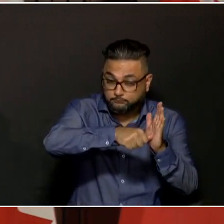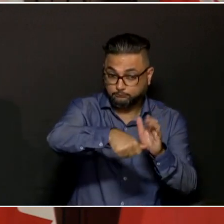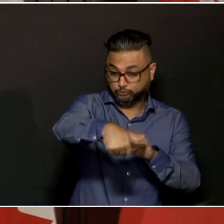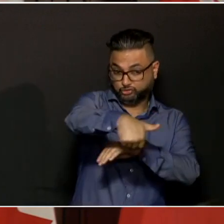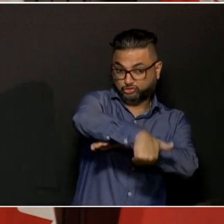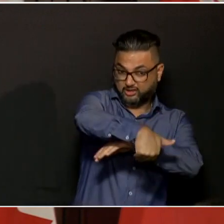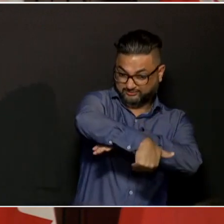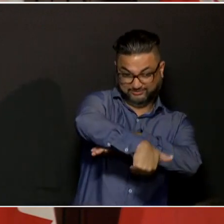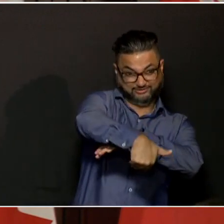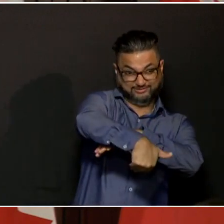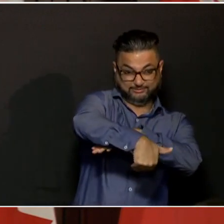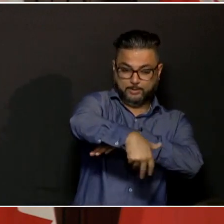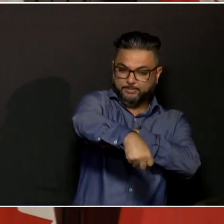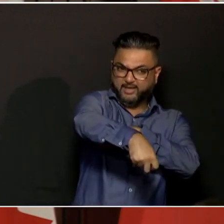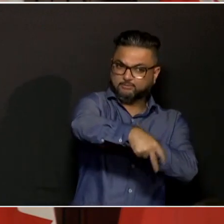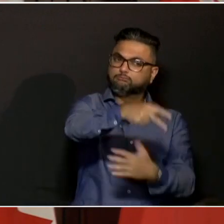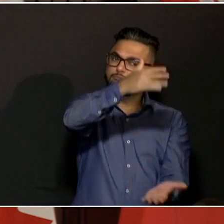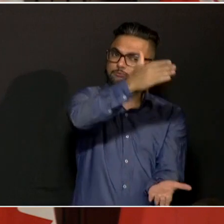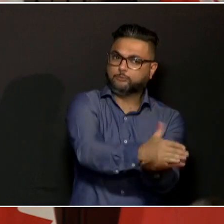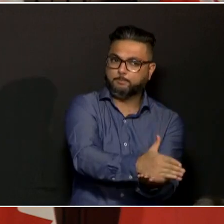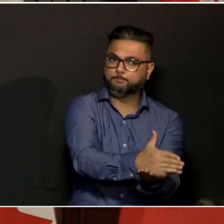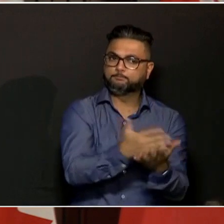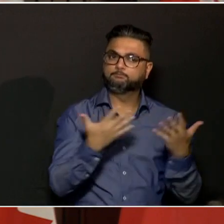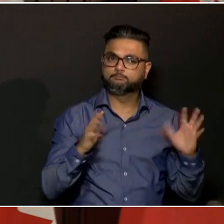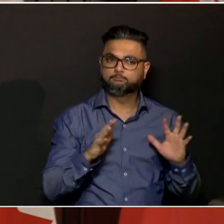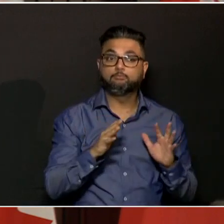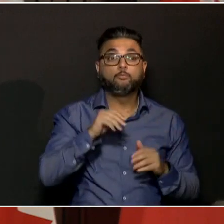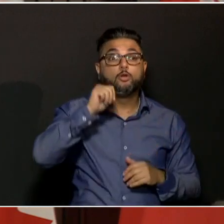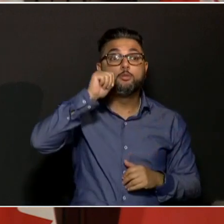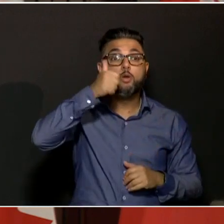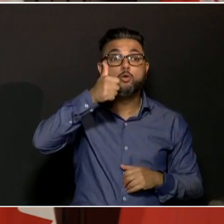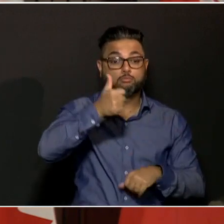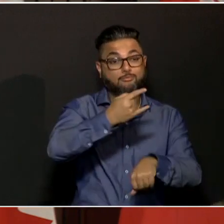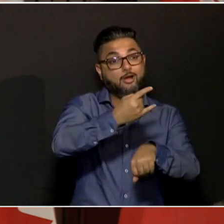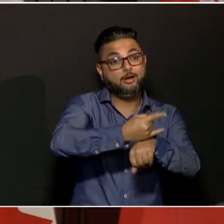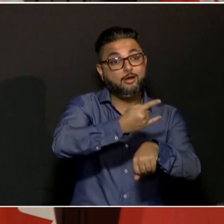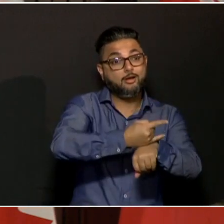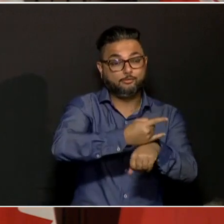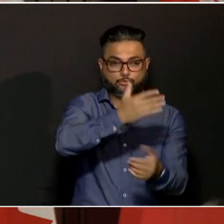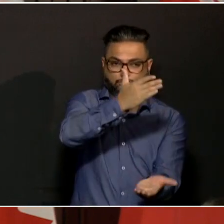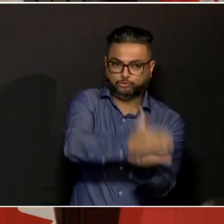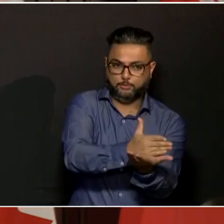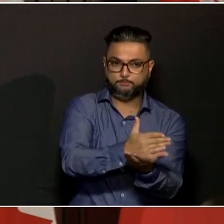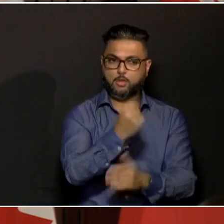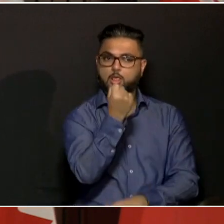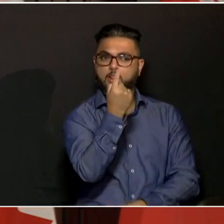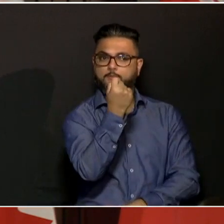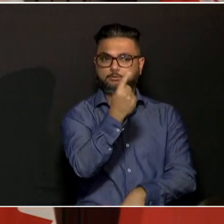Tonight they close at 12 o'clock midnight, tomorrow they stop serving alcohol at 11 PM